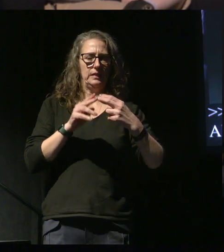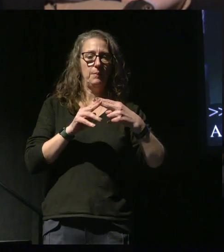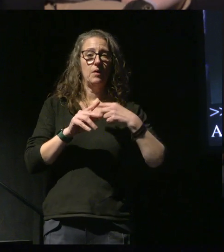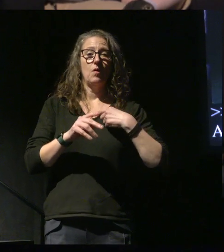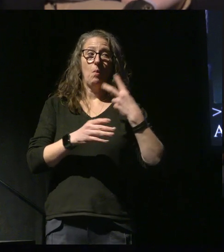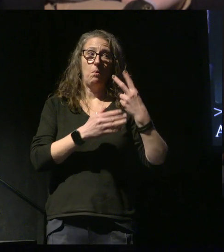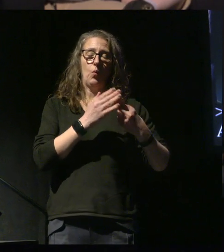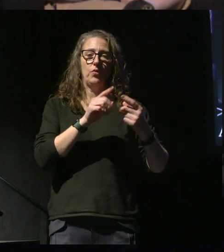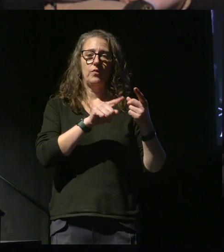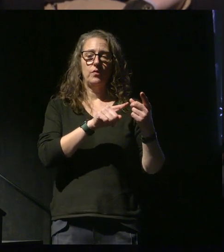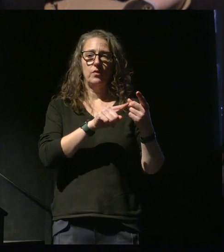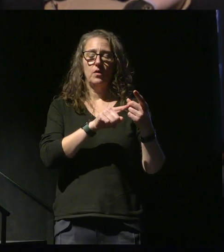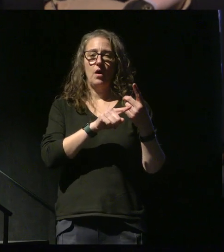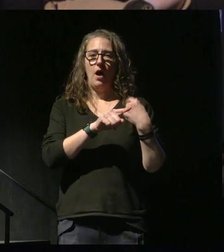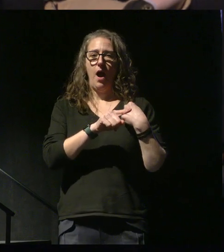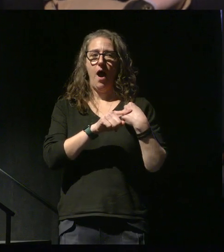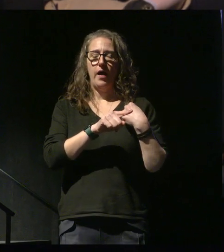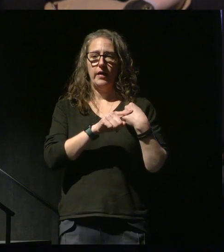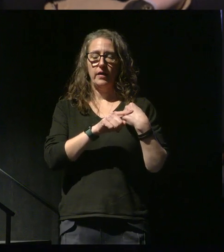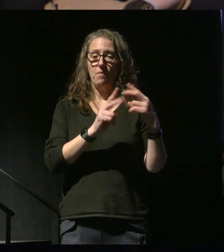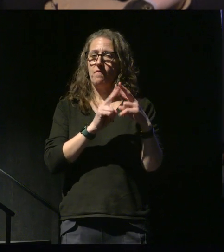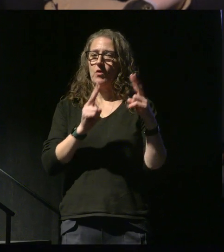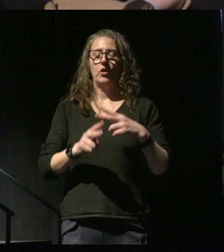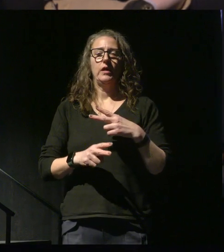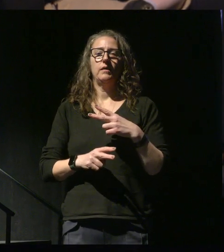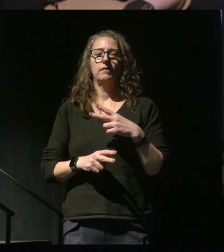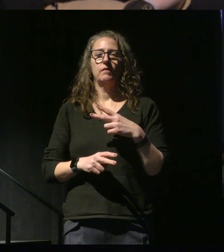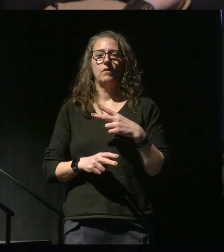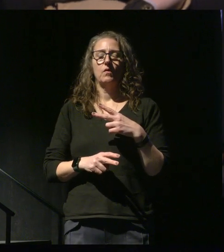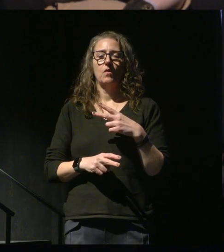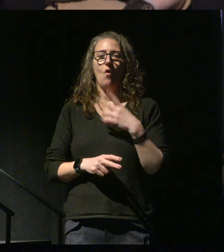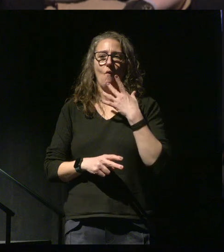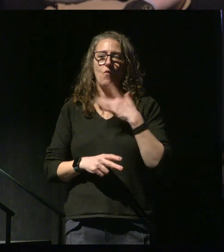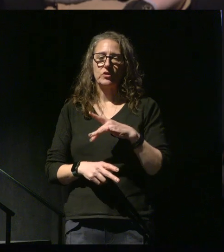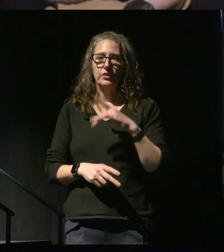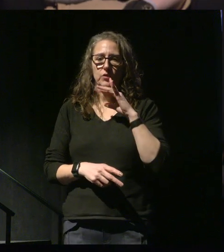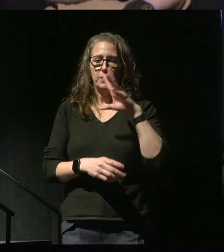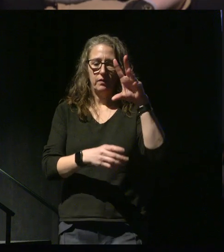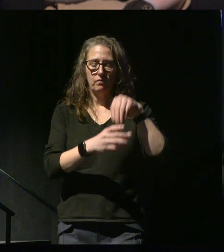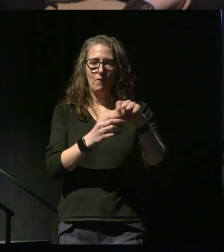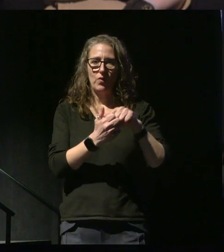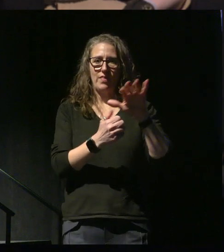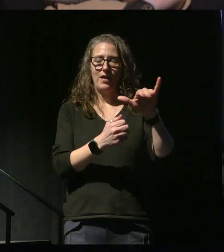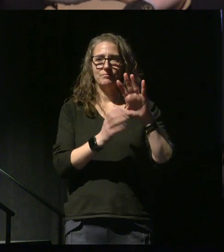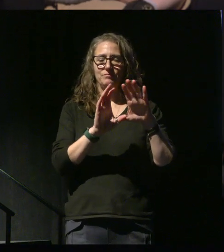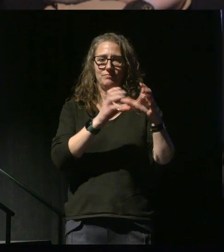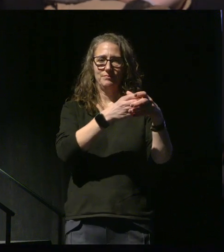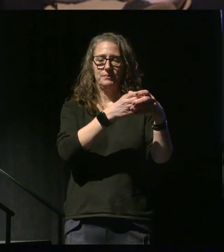like both intern, I am very fortunate to be part of a kind of New York literary scene, right? Yeah.